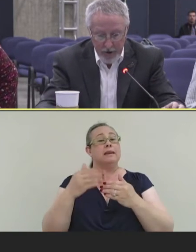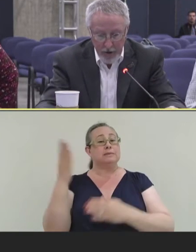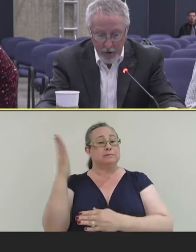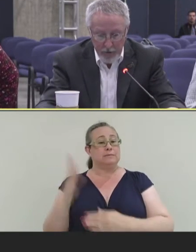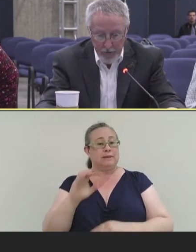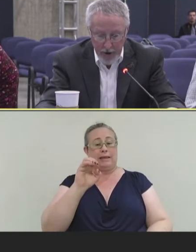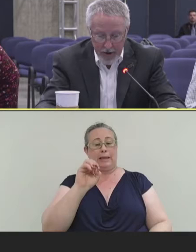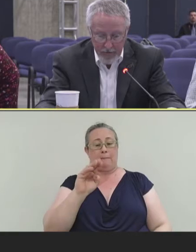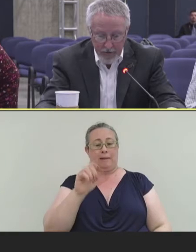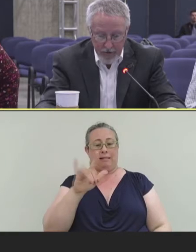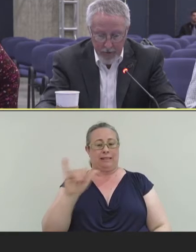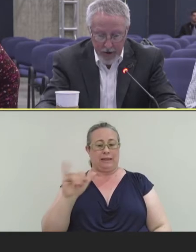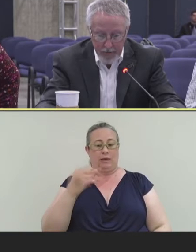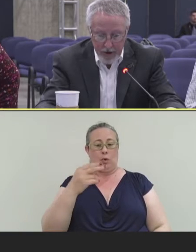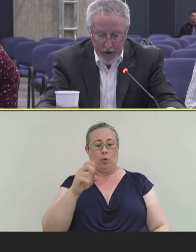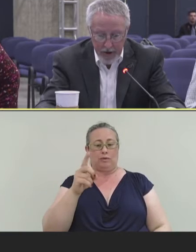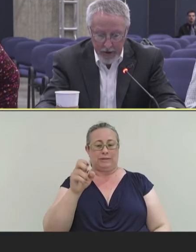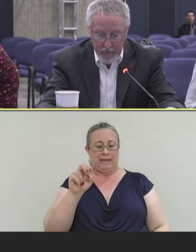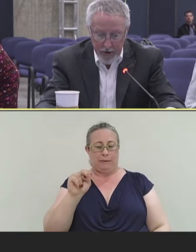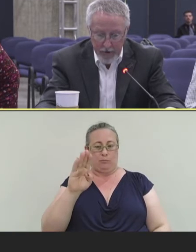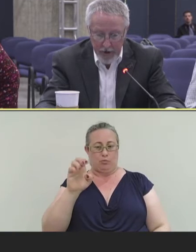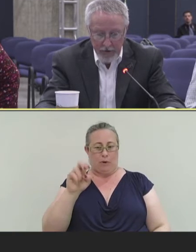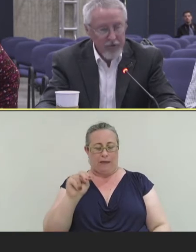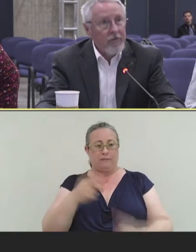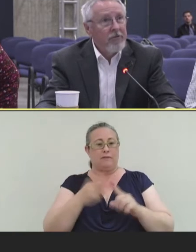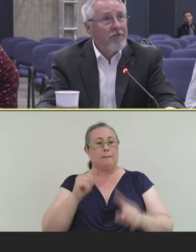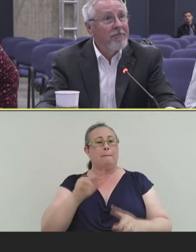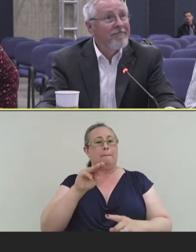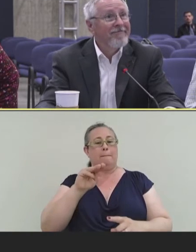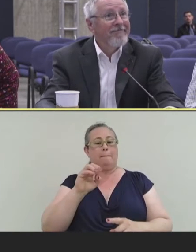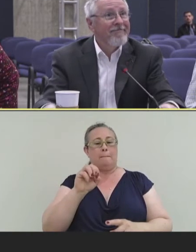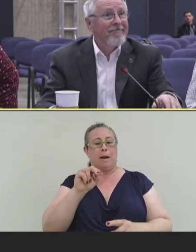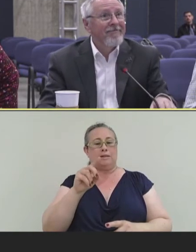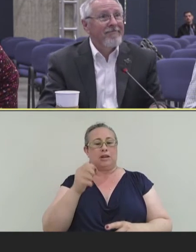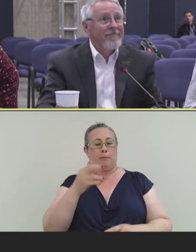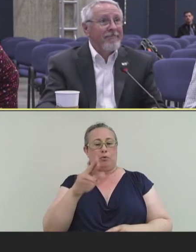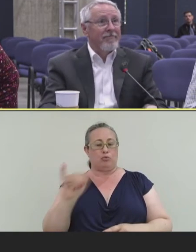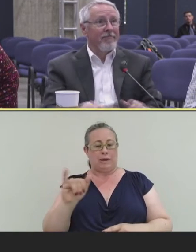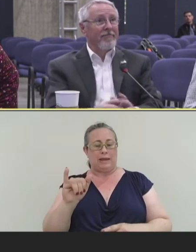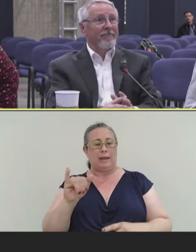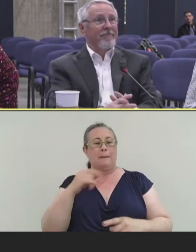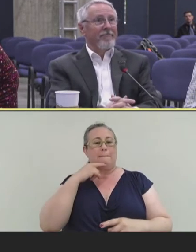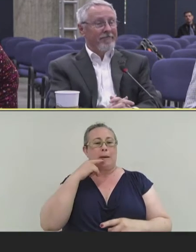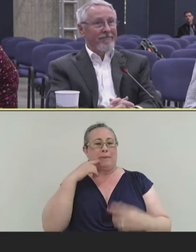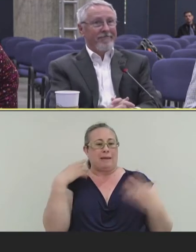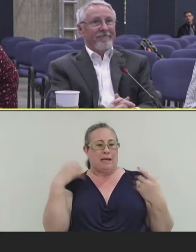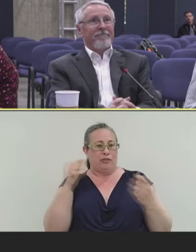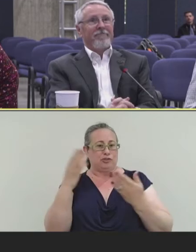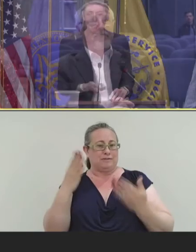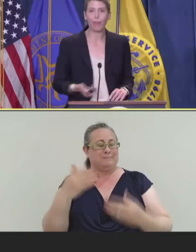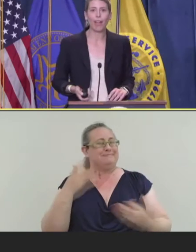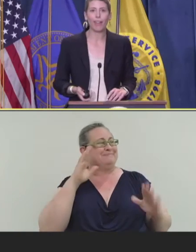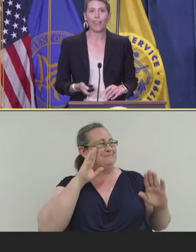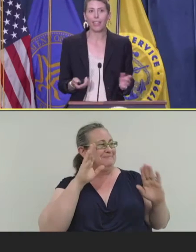Halden Brown from the Montgomery County Public Health Services. Emily Halden Brown: Good morning, everyone. My name is Emily Brown. I use